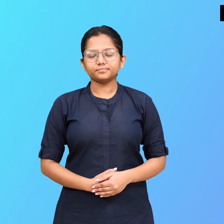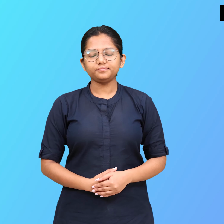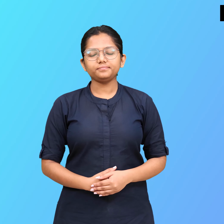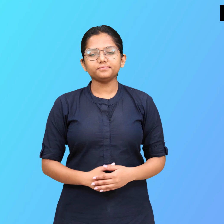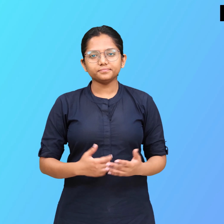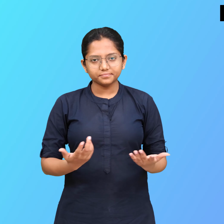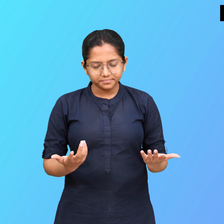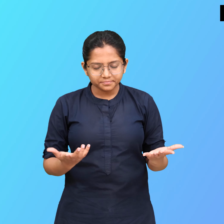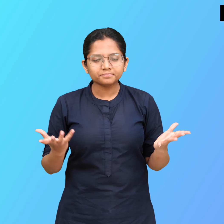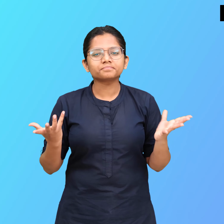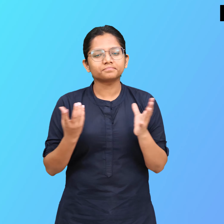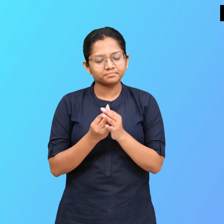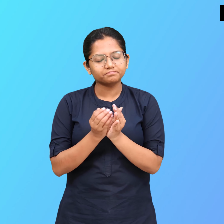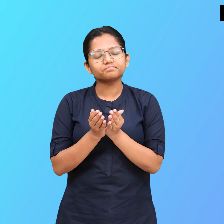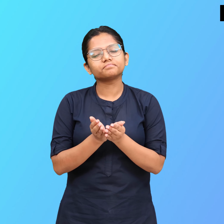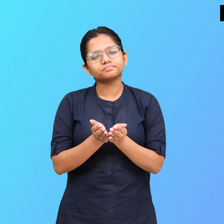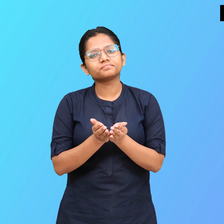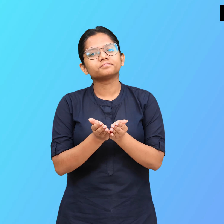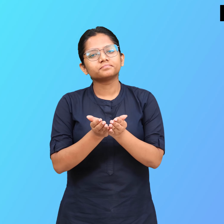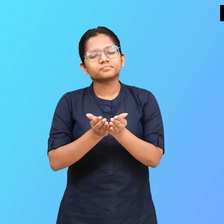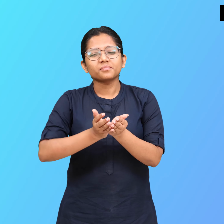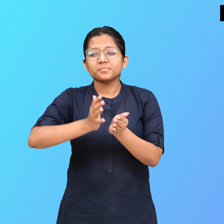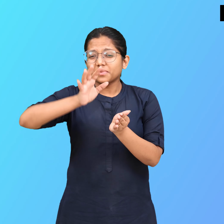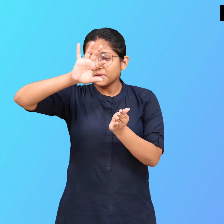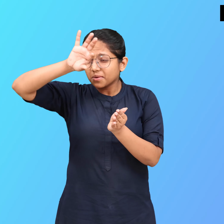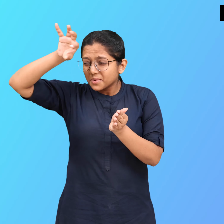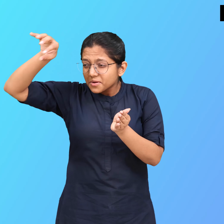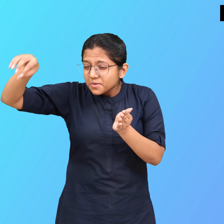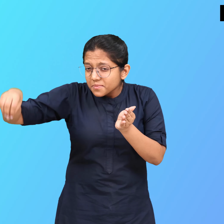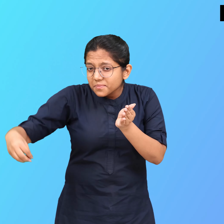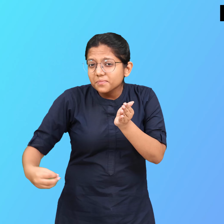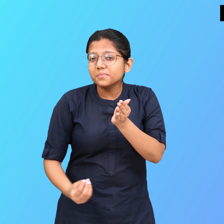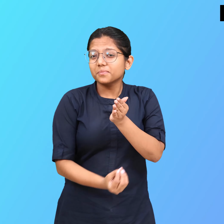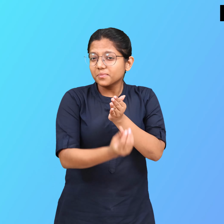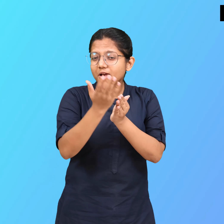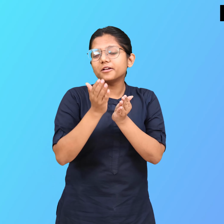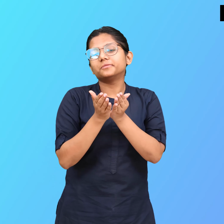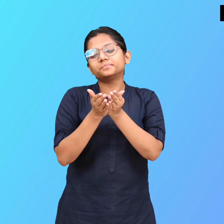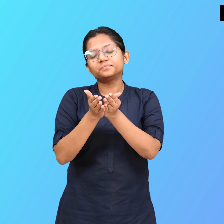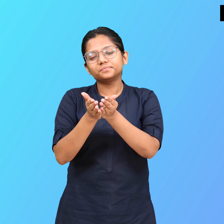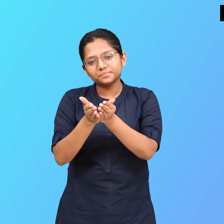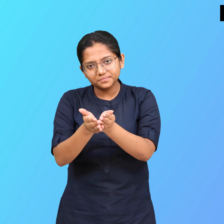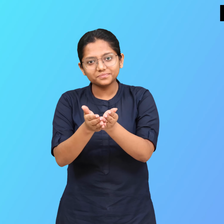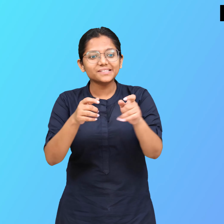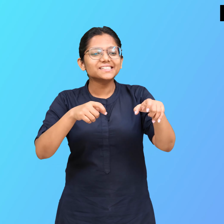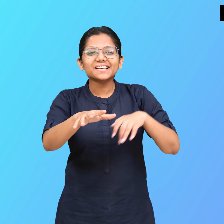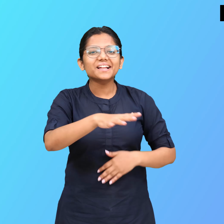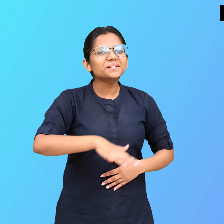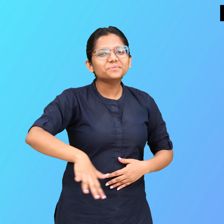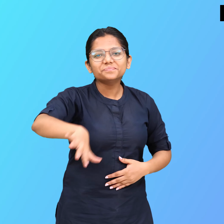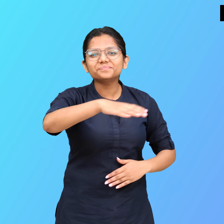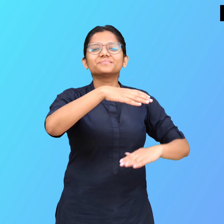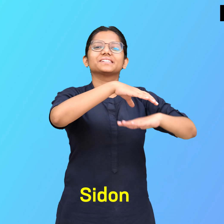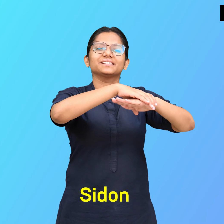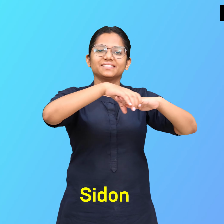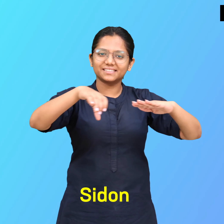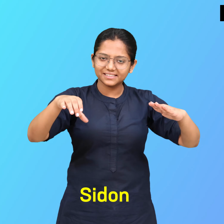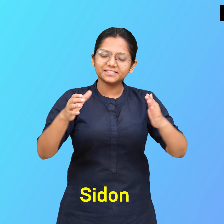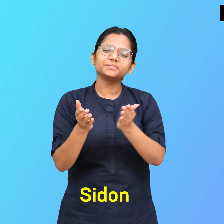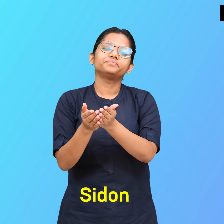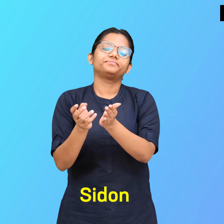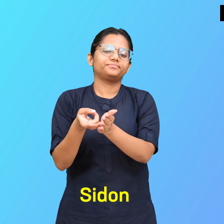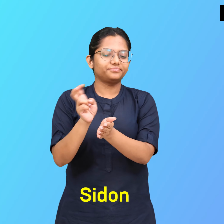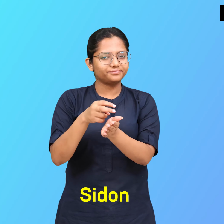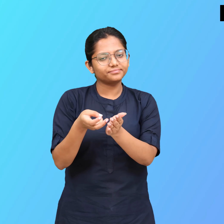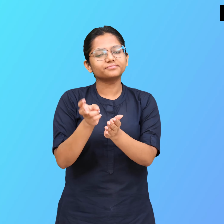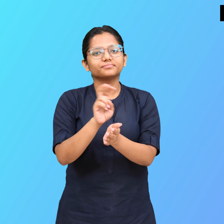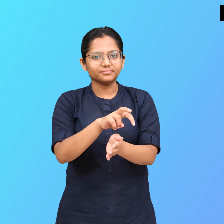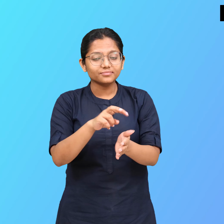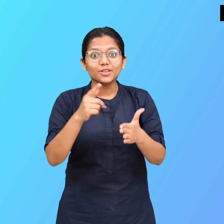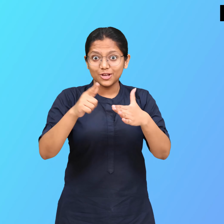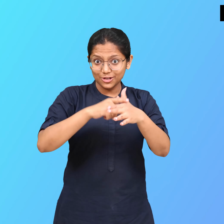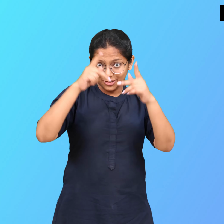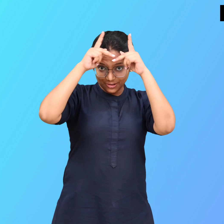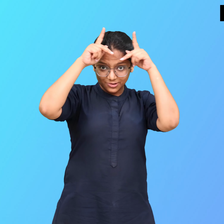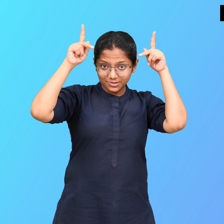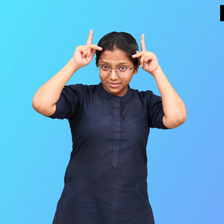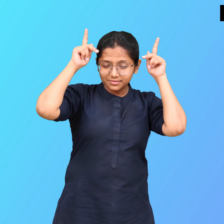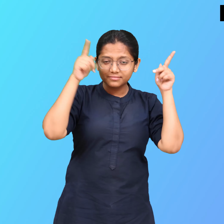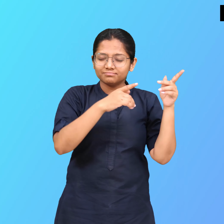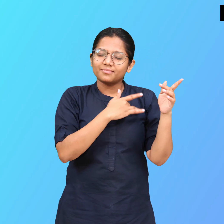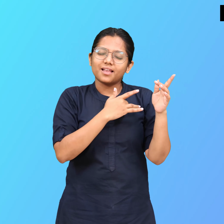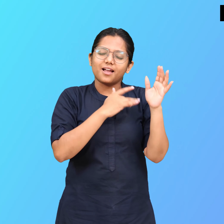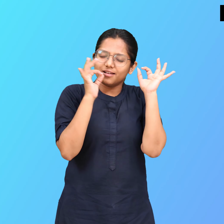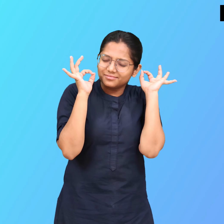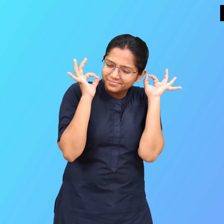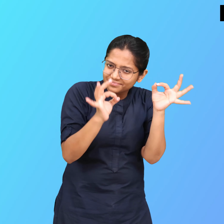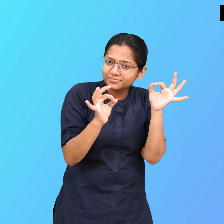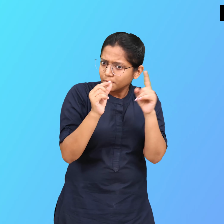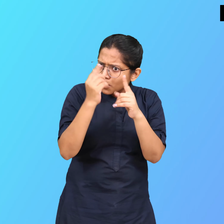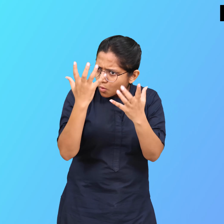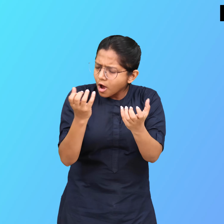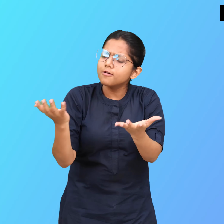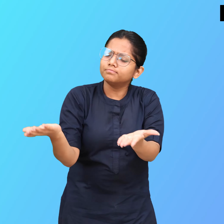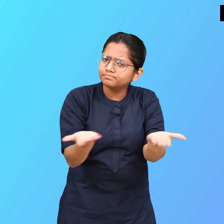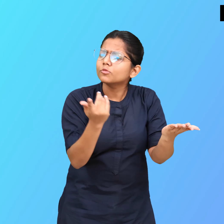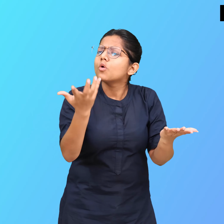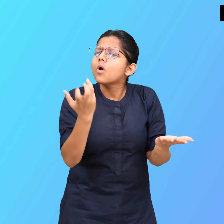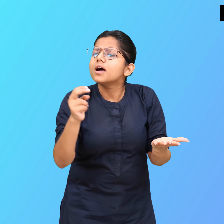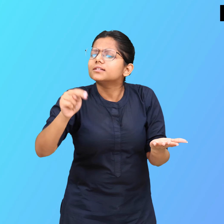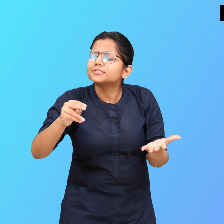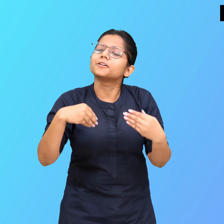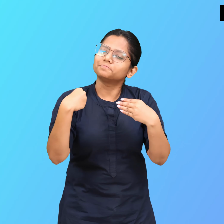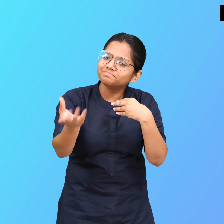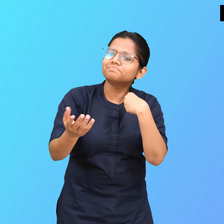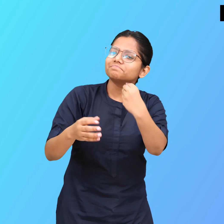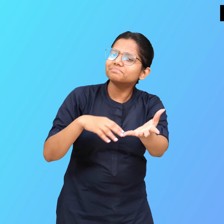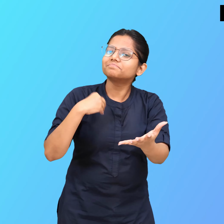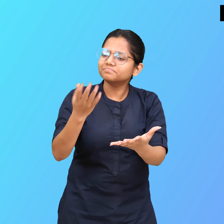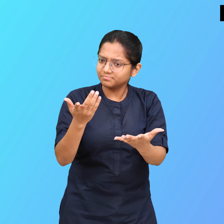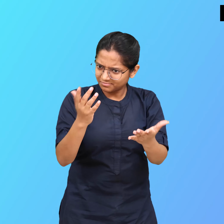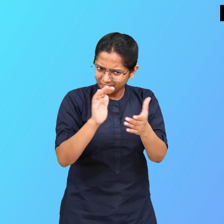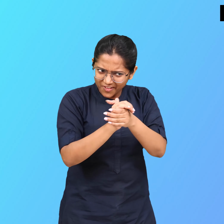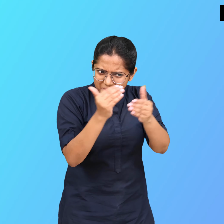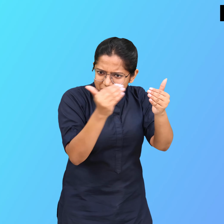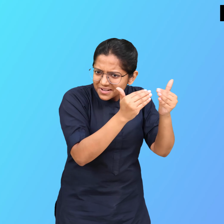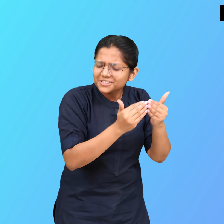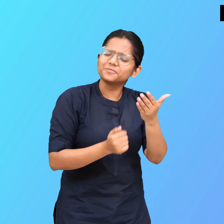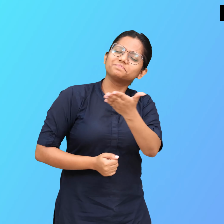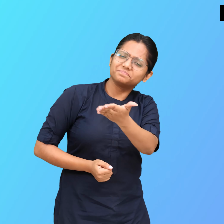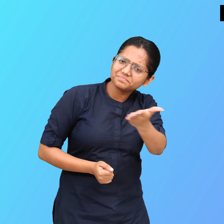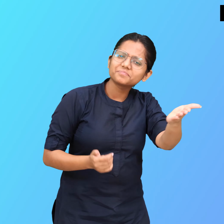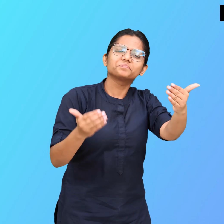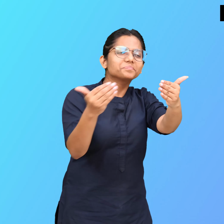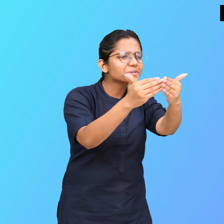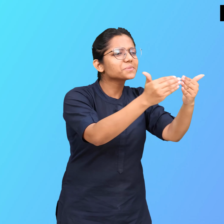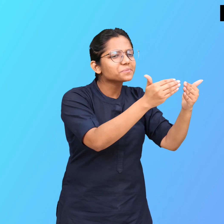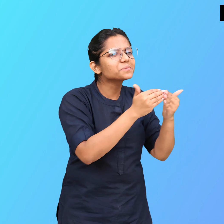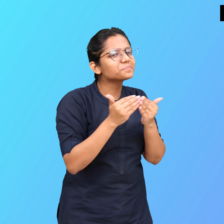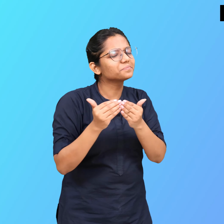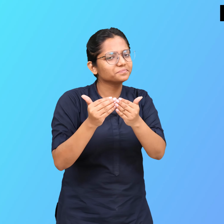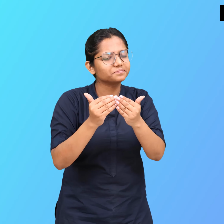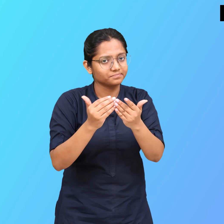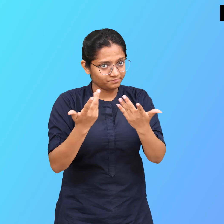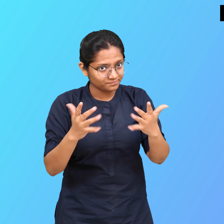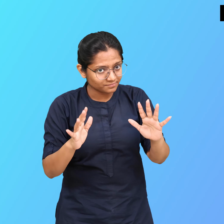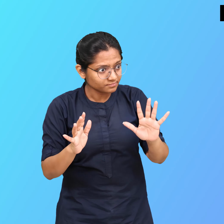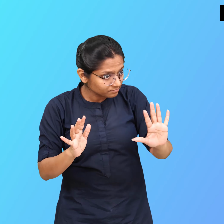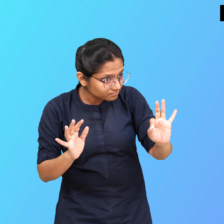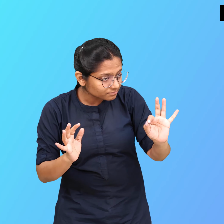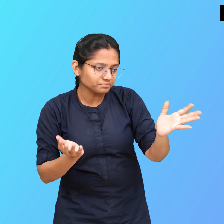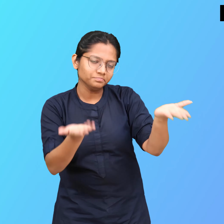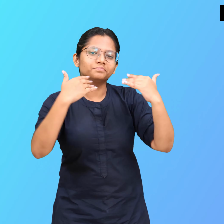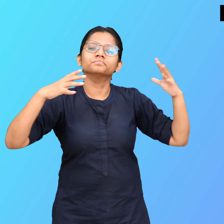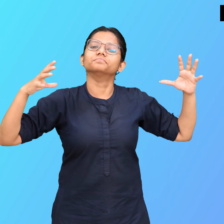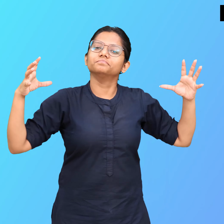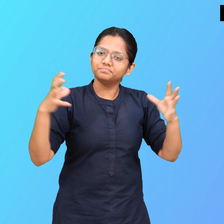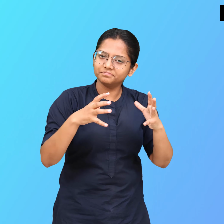The next day we came to the city of Sidon. Julius was very good to Paul and gave him freedom to go and visit his friends, who gave him whatever he needed.